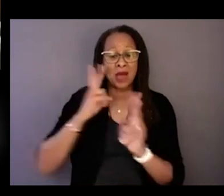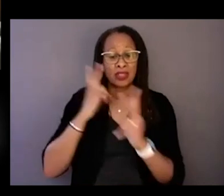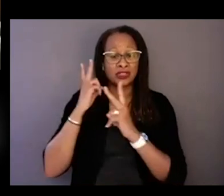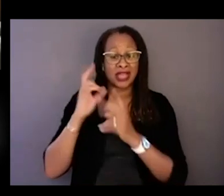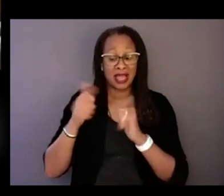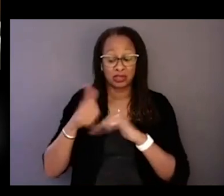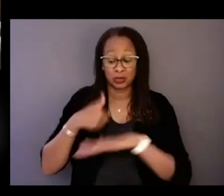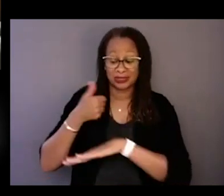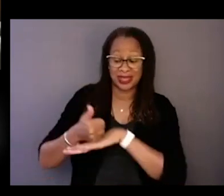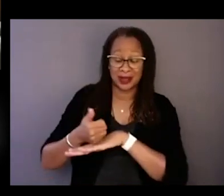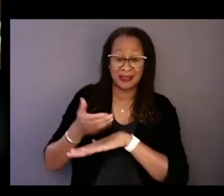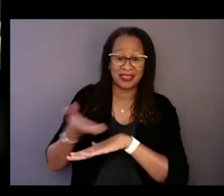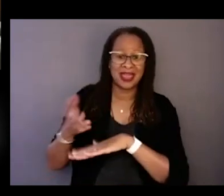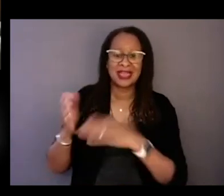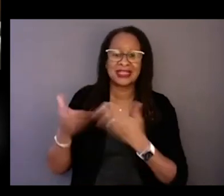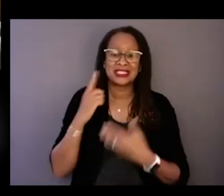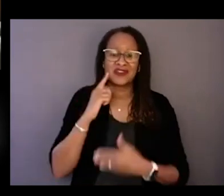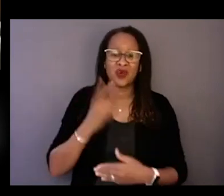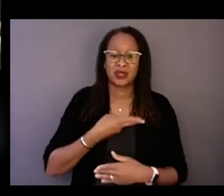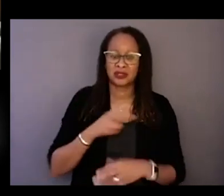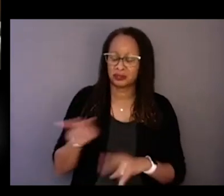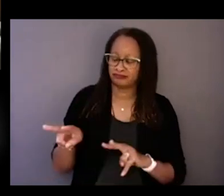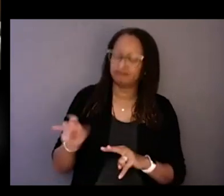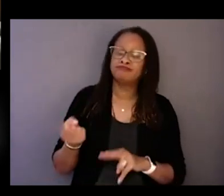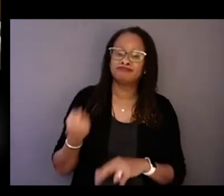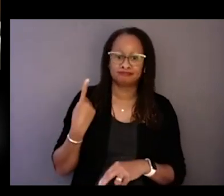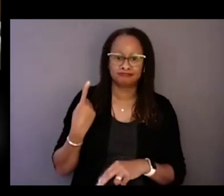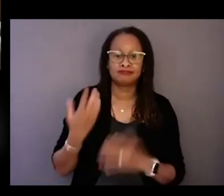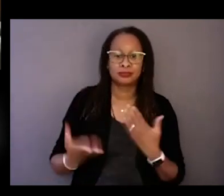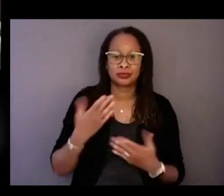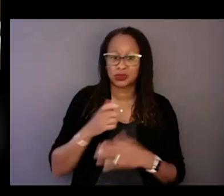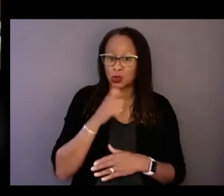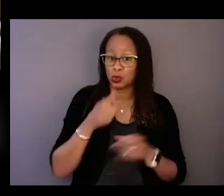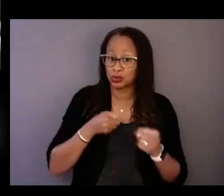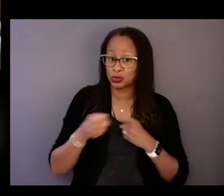And it's so easy for us to understand perhaps who was controlling the narrative,